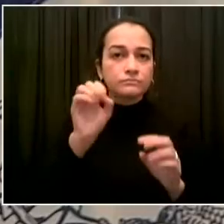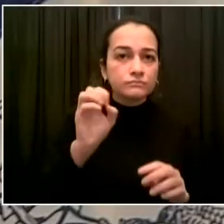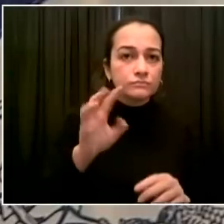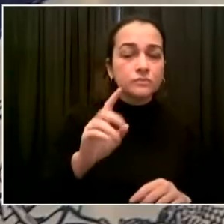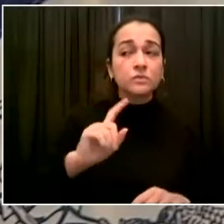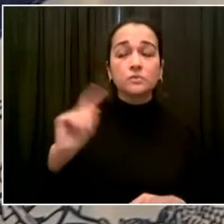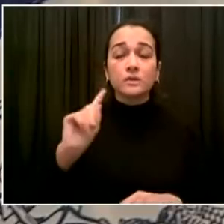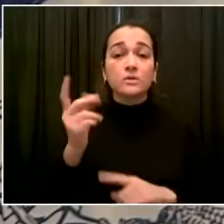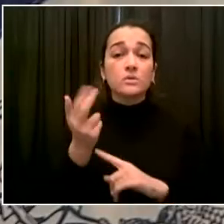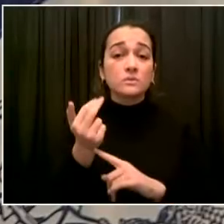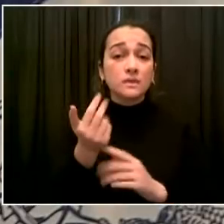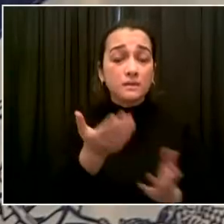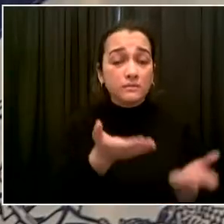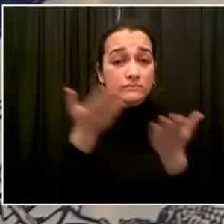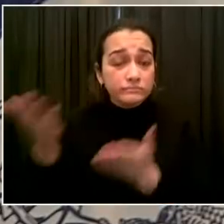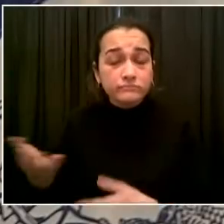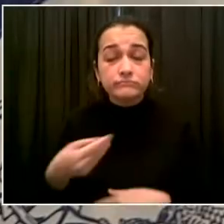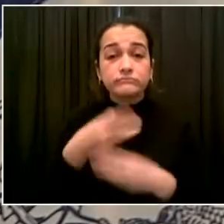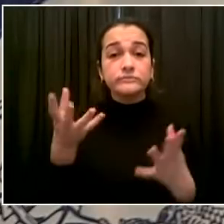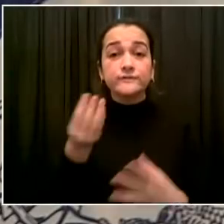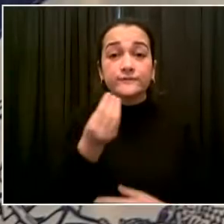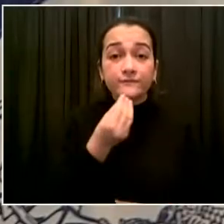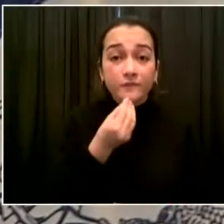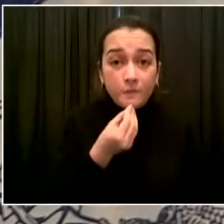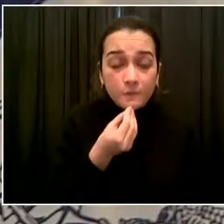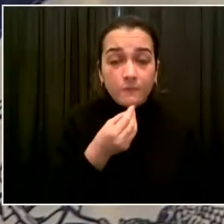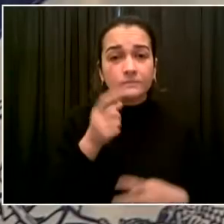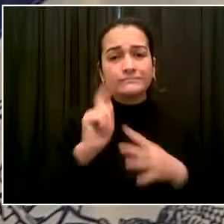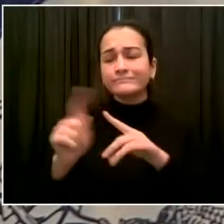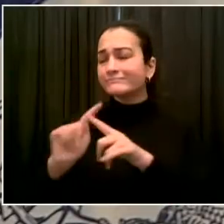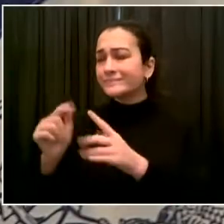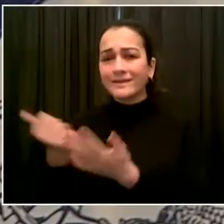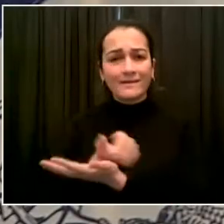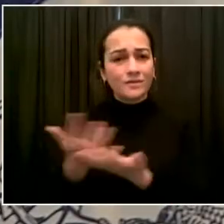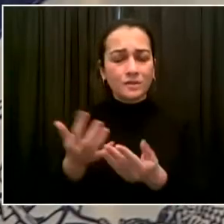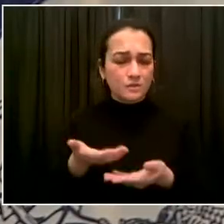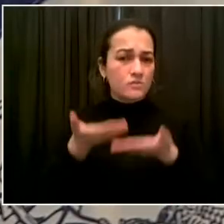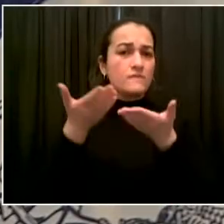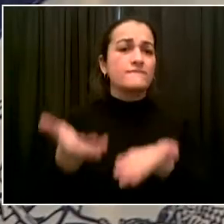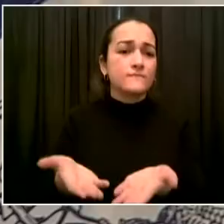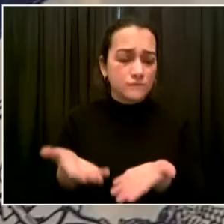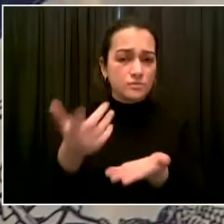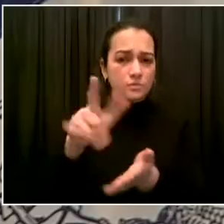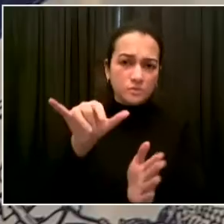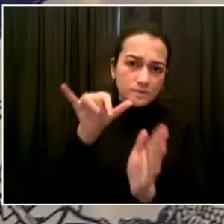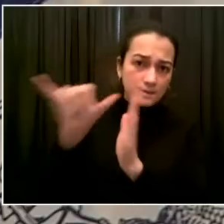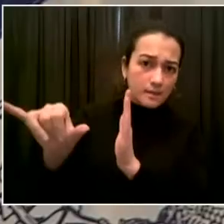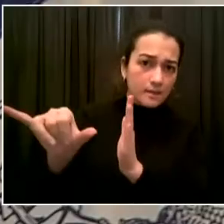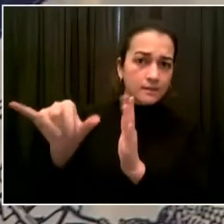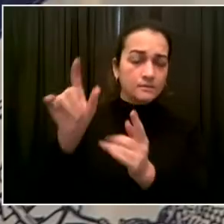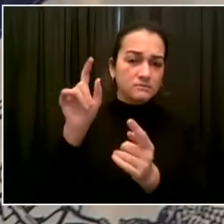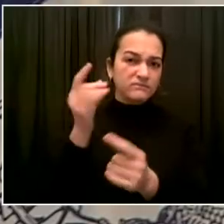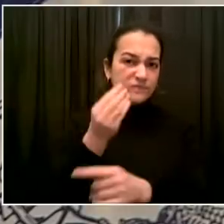SUPRTPO, AMAZING ARRAY OF SUPPORT FFOER FREE. IF YOU TEST POSITIVE THERE'S